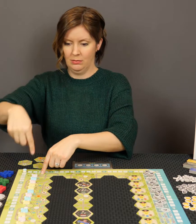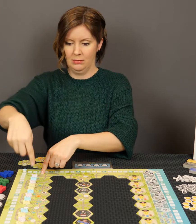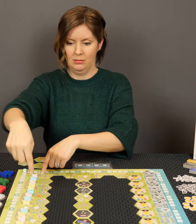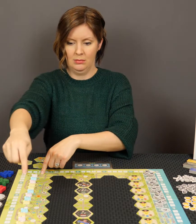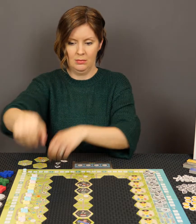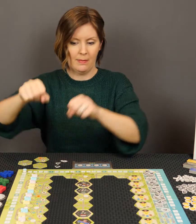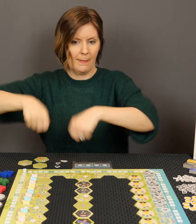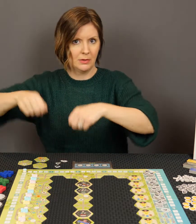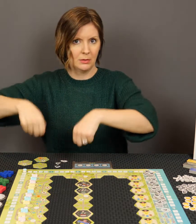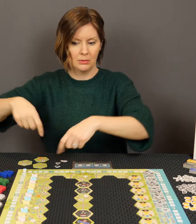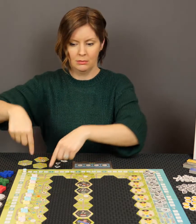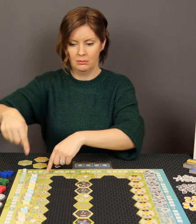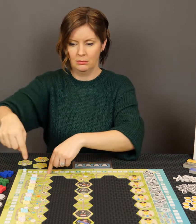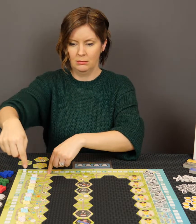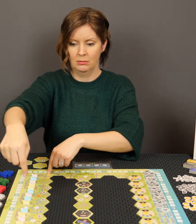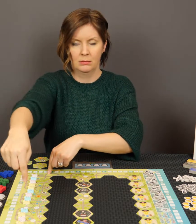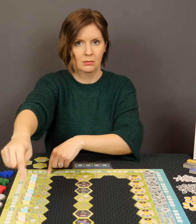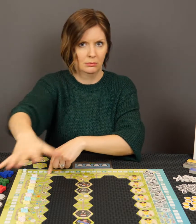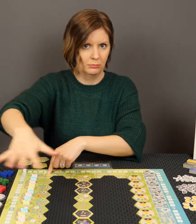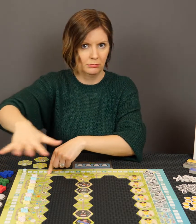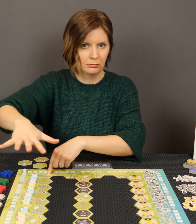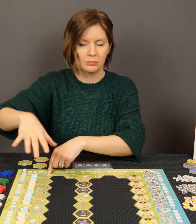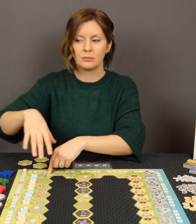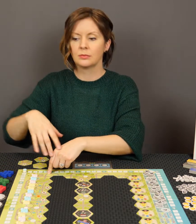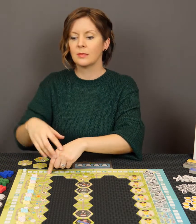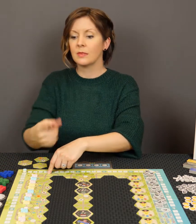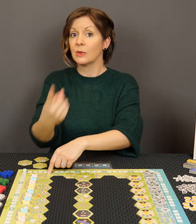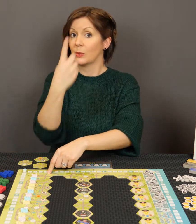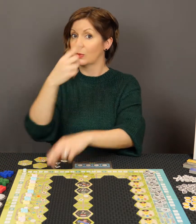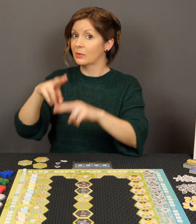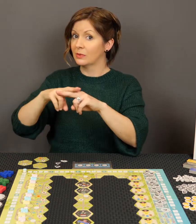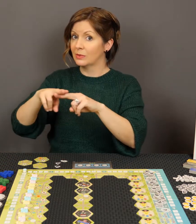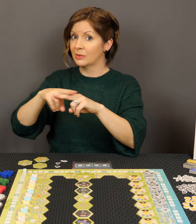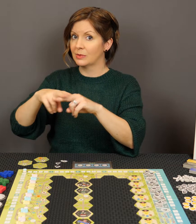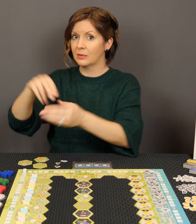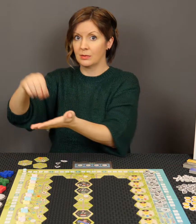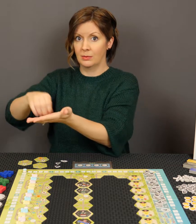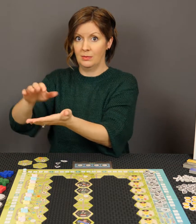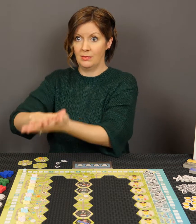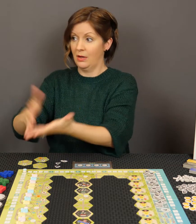There are 16 possible spots.